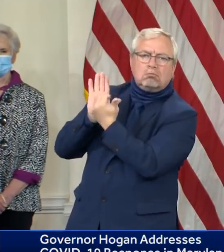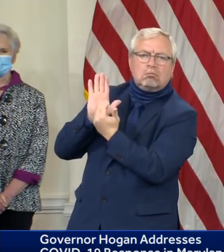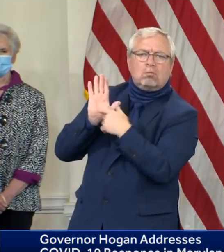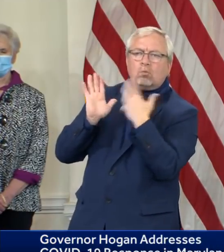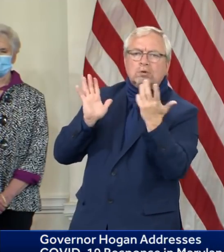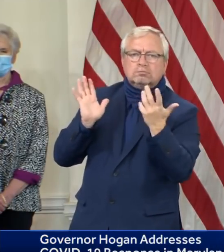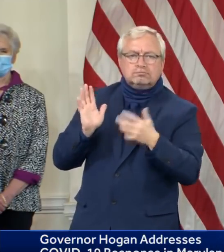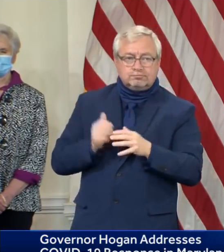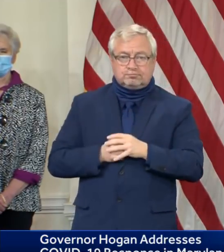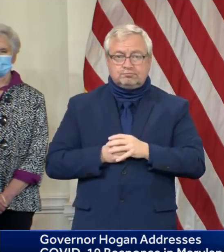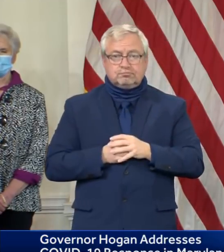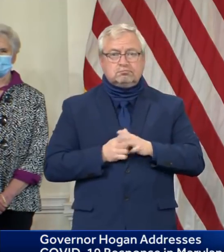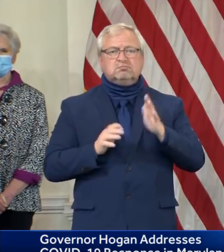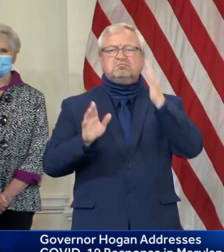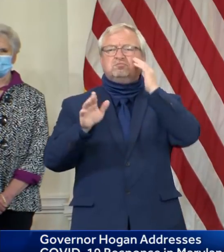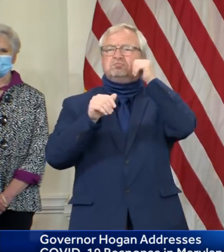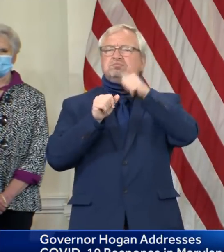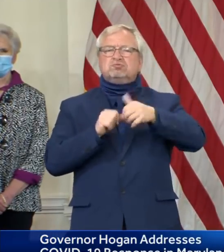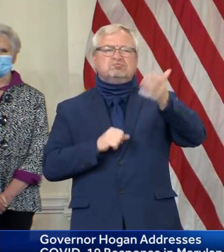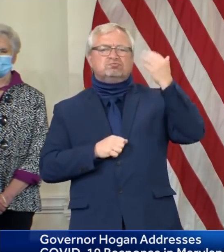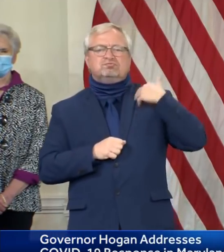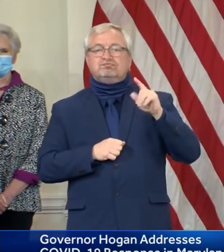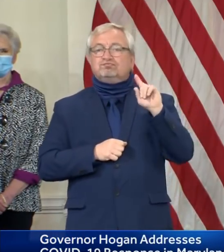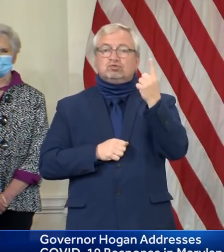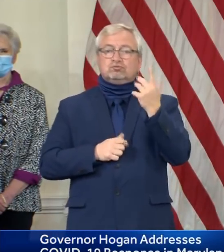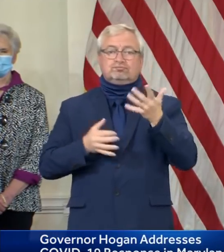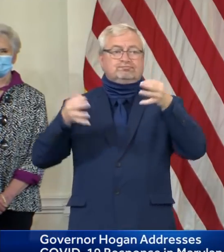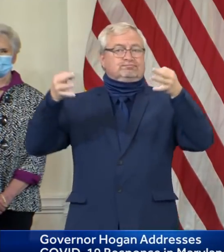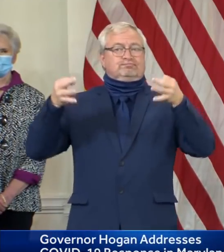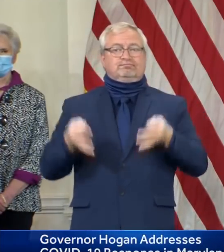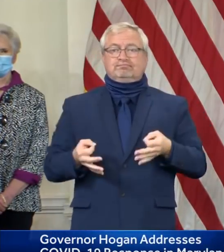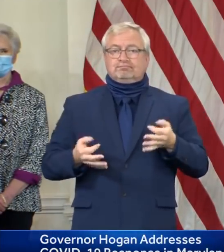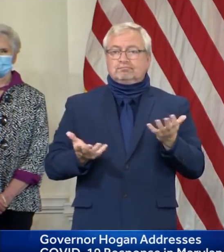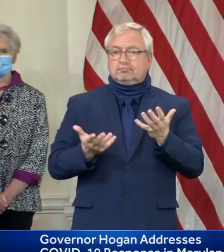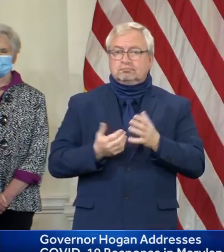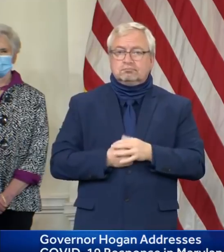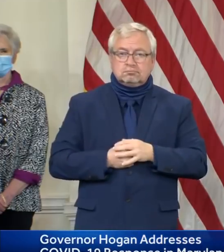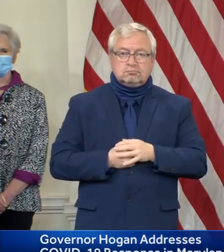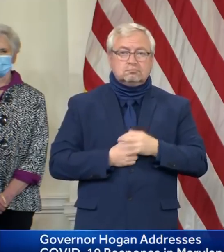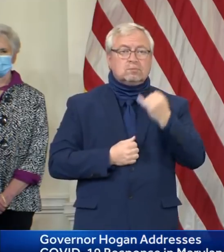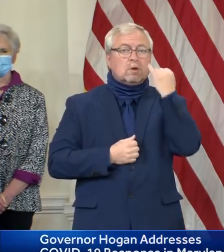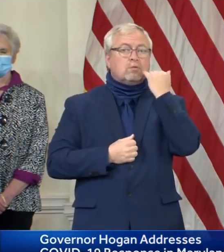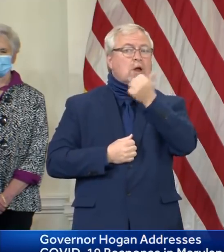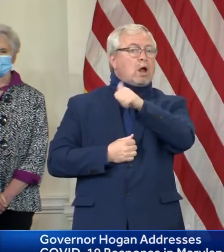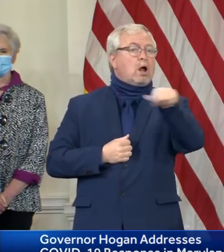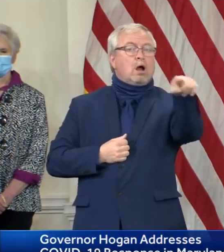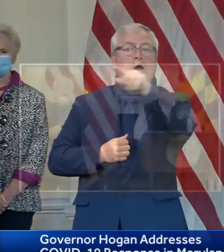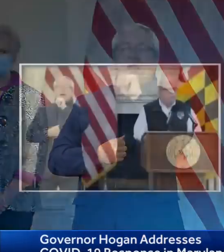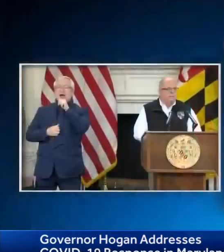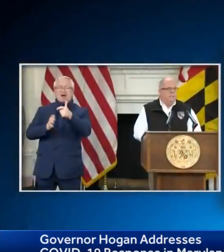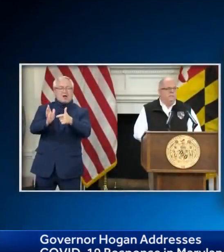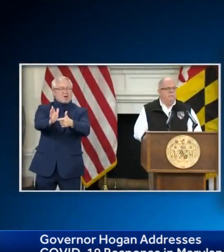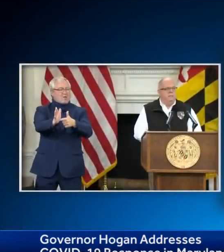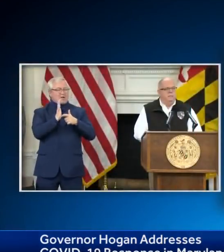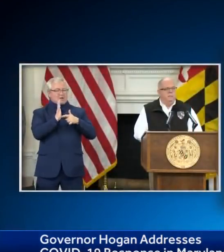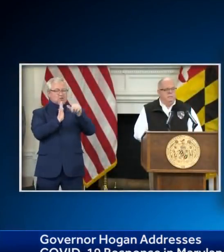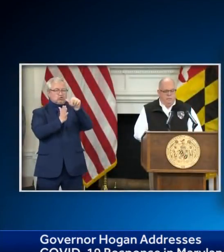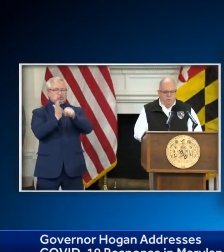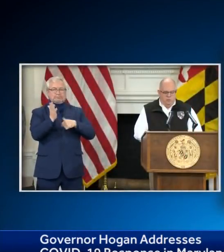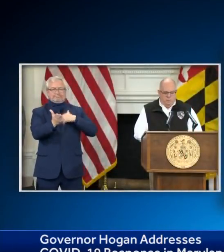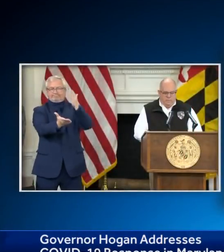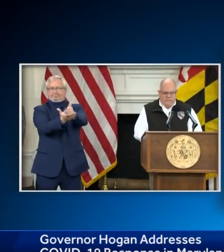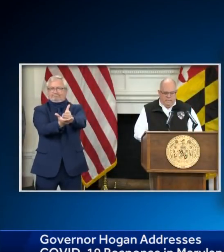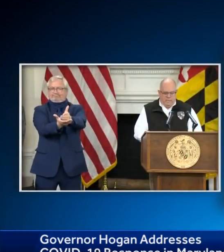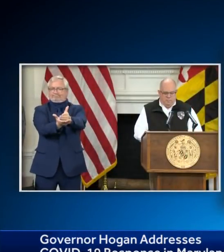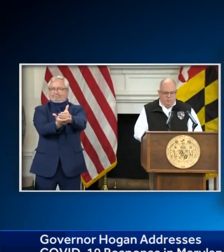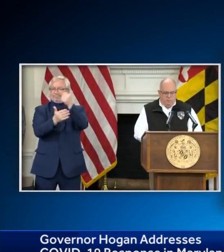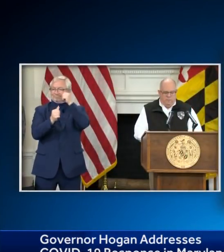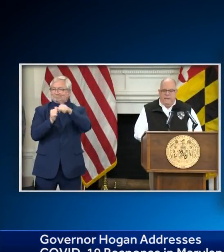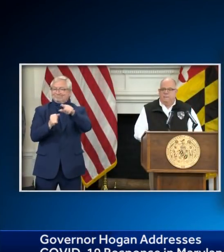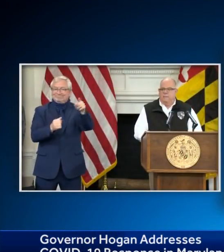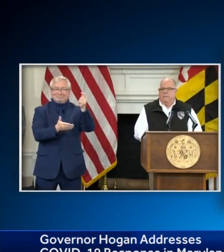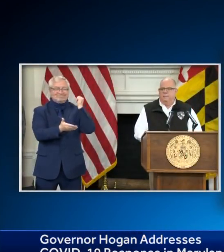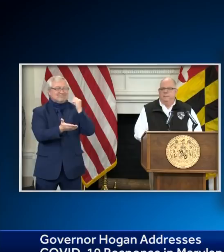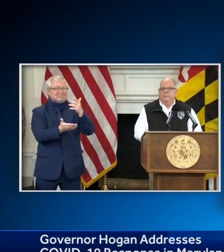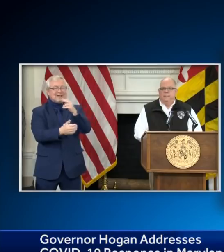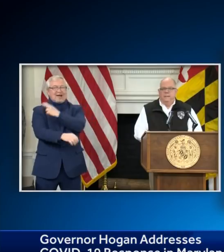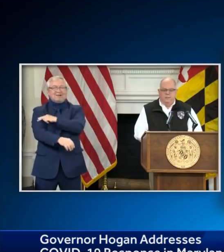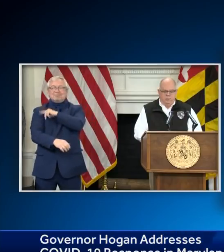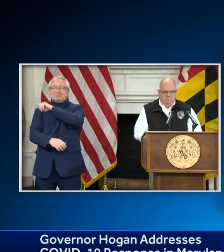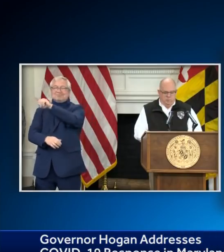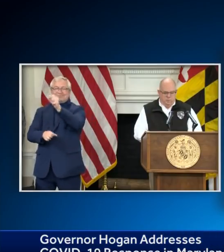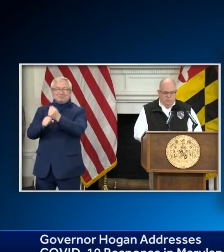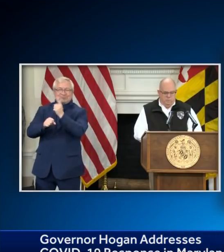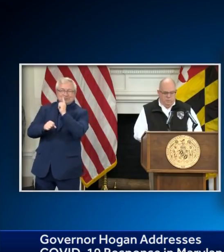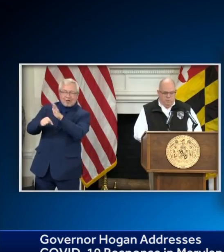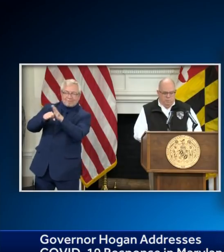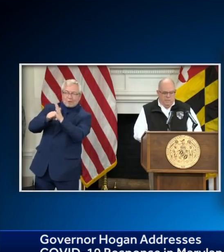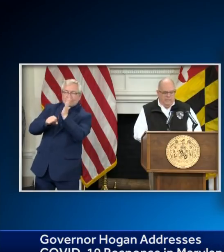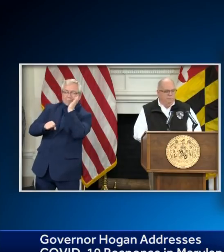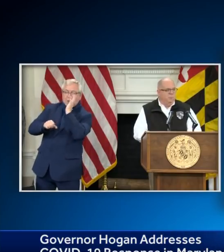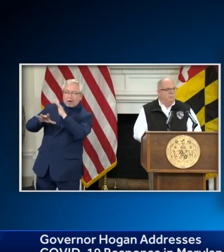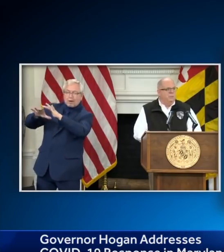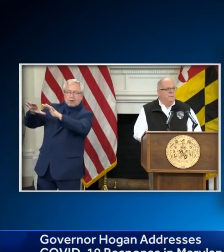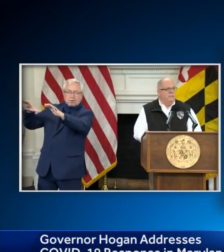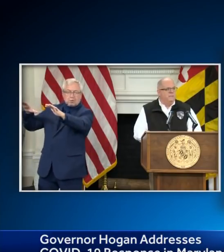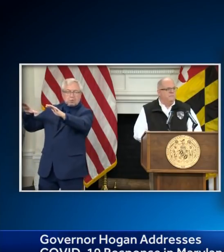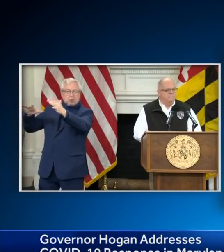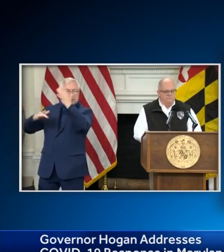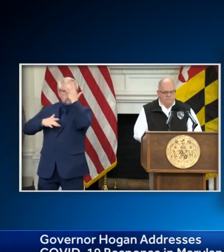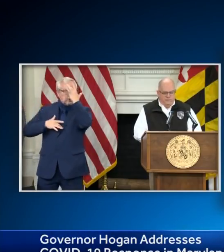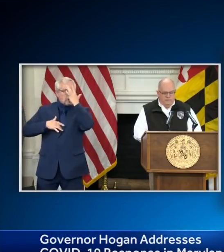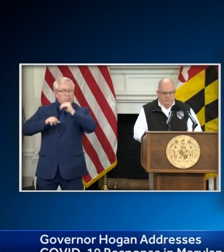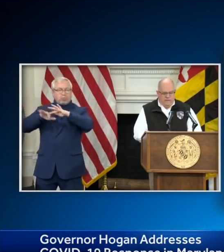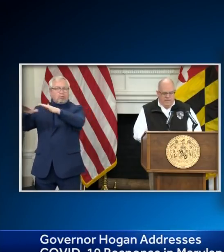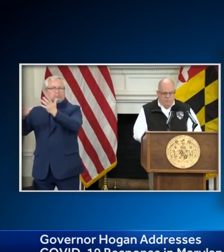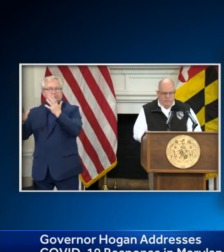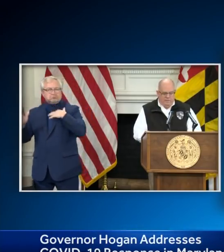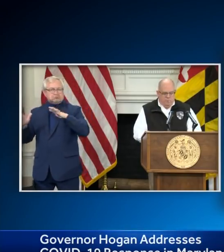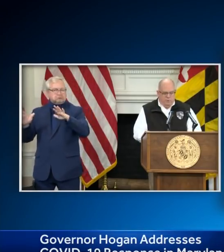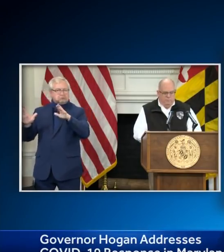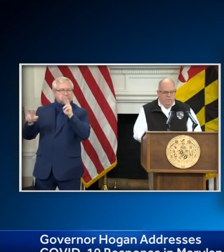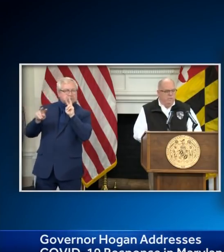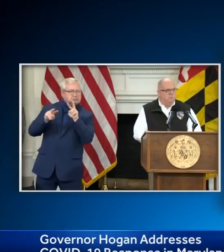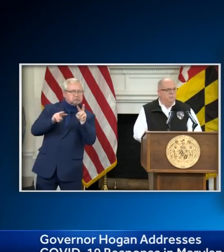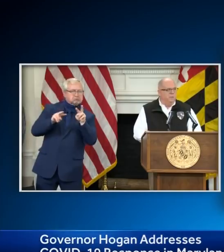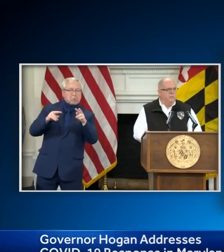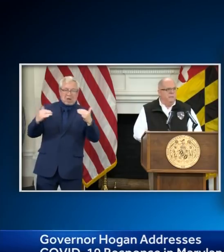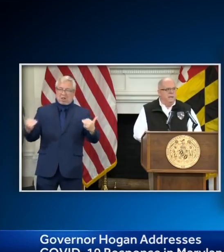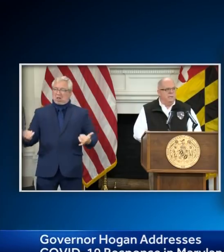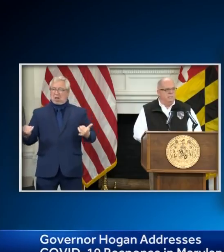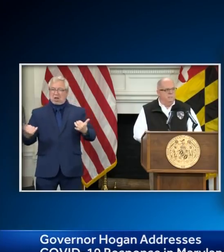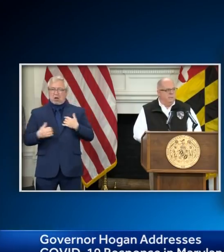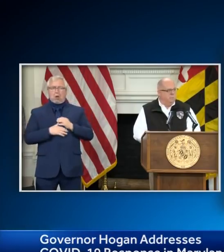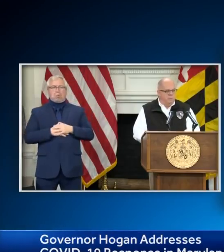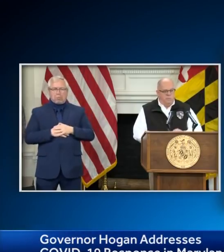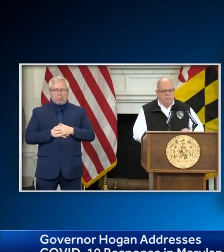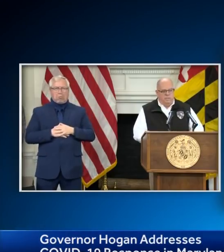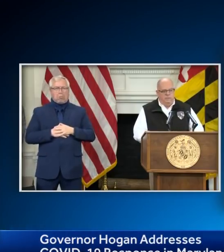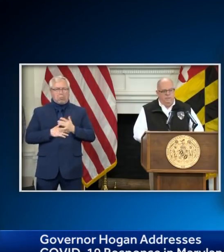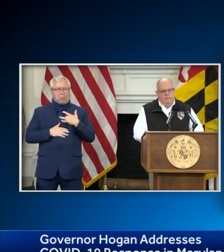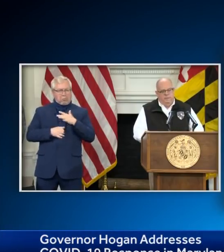FOLLOWING GUIDANCE FROM PUBLIC HEALTH OFFICIALS, ONE OF THE FIRST ACTIONS WE TOOK WAS TO STOP FOR SEIZURES THAT HOSPITALS AND HEALTH CARE FACILITIES, IN ORDER TO PROTECT CAPACITY AND